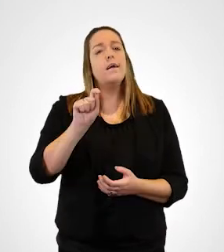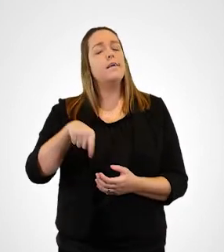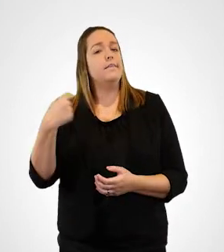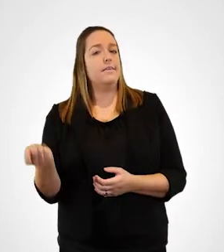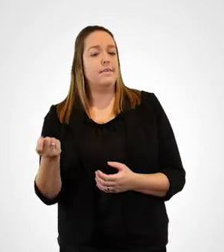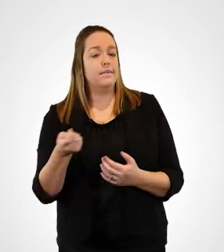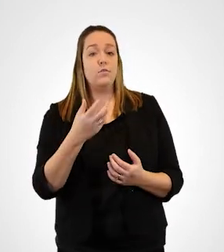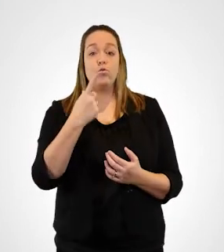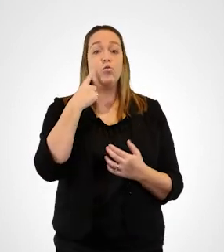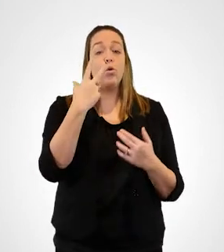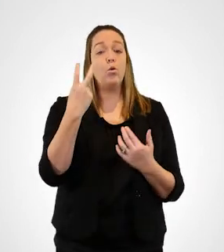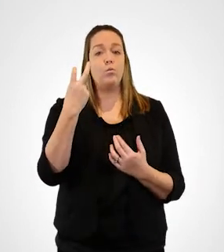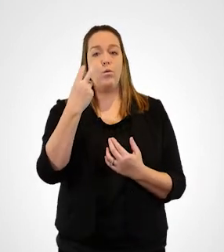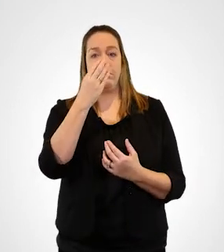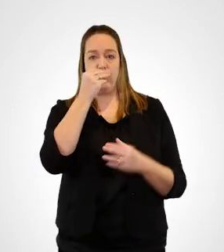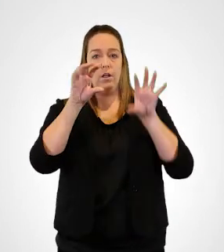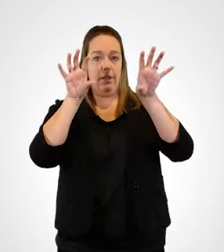And then we'd give the child two other pictures -